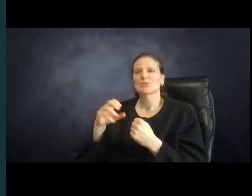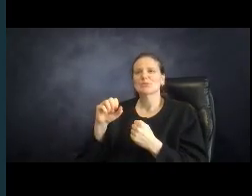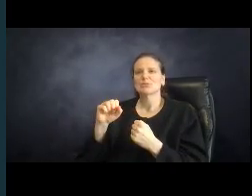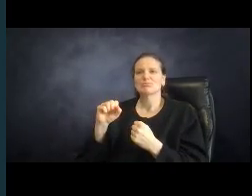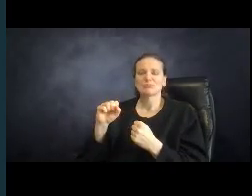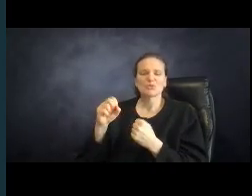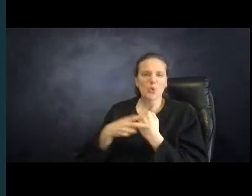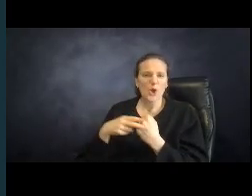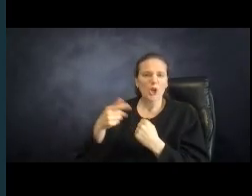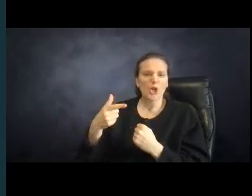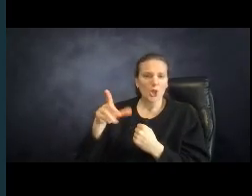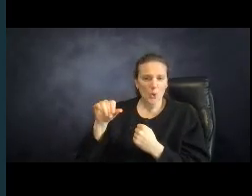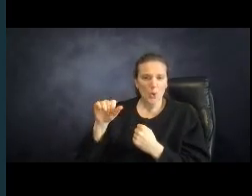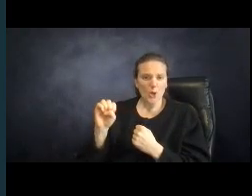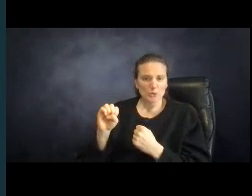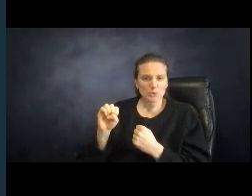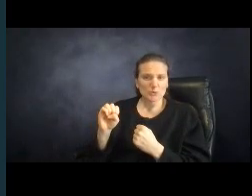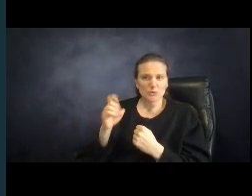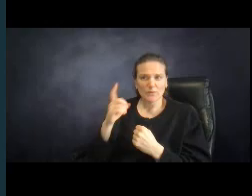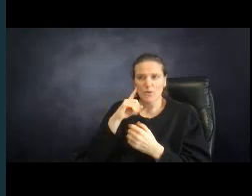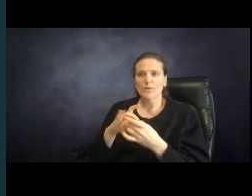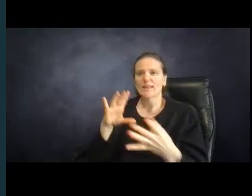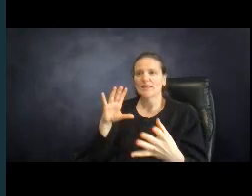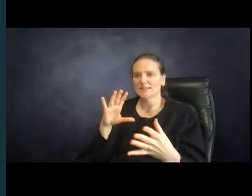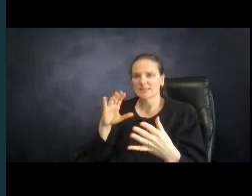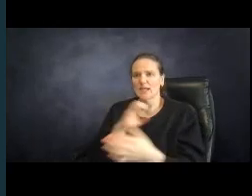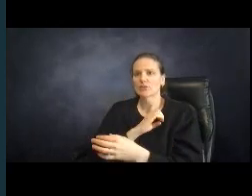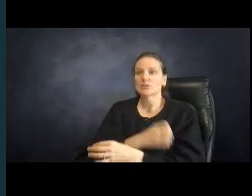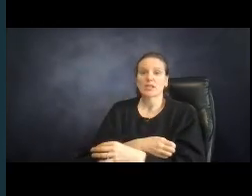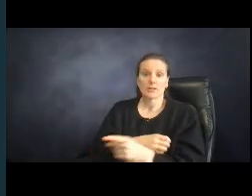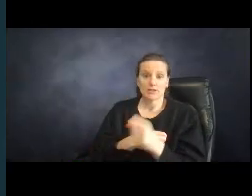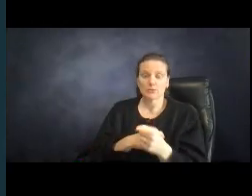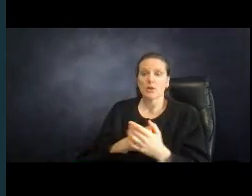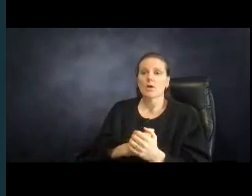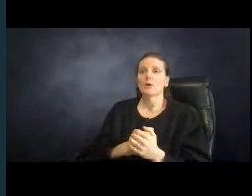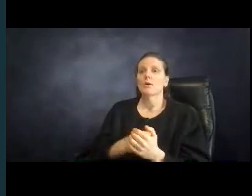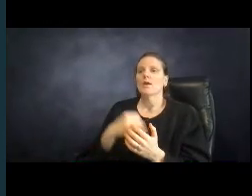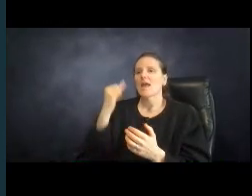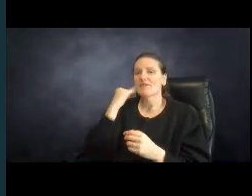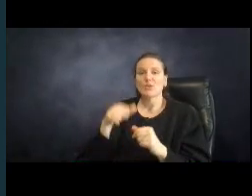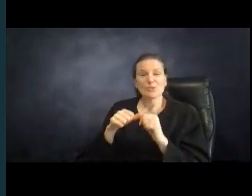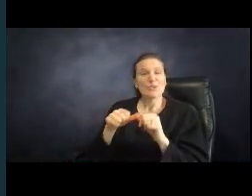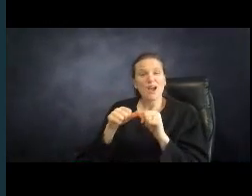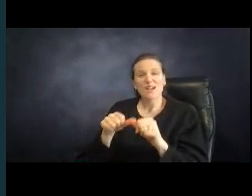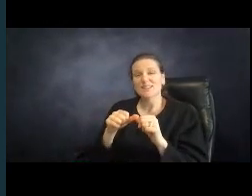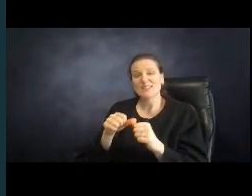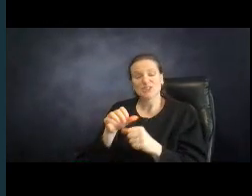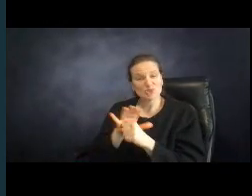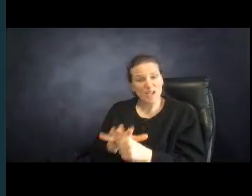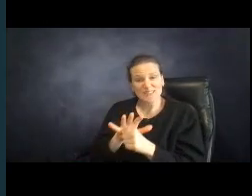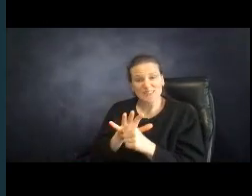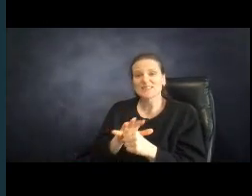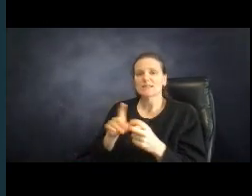So your stress hormone is going to, if you, if you are chronically stressed, if you are skipping meals,